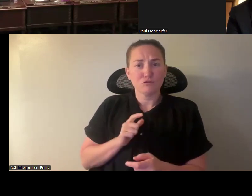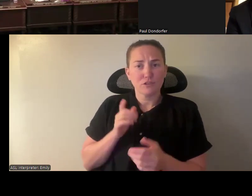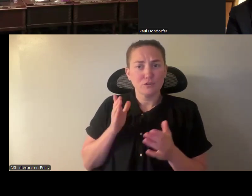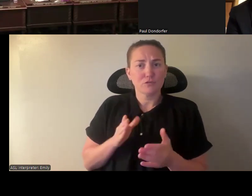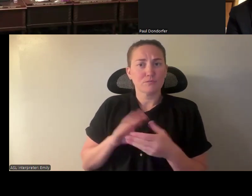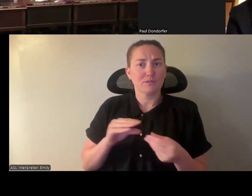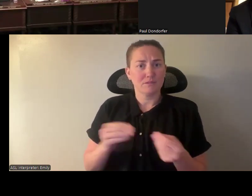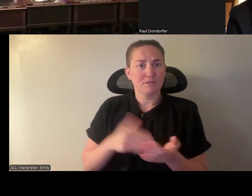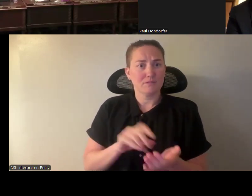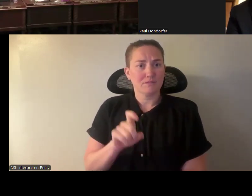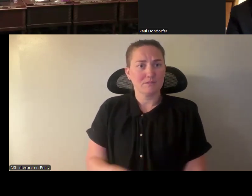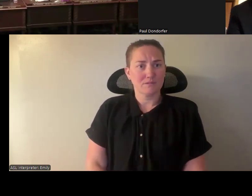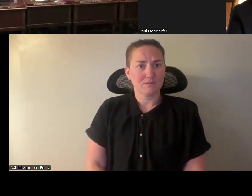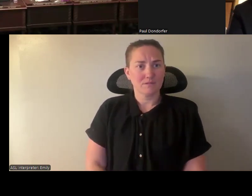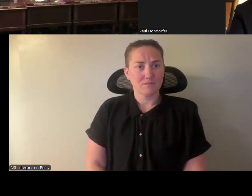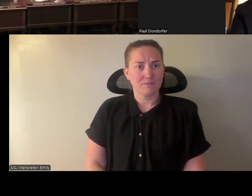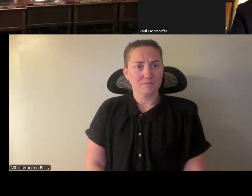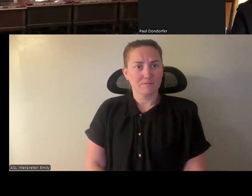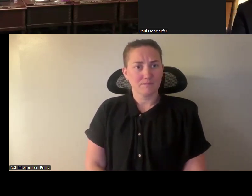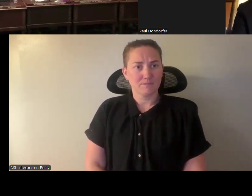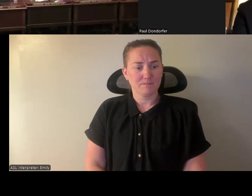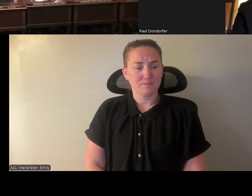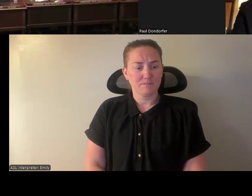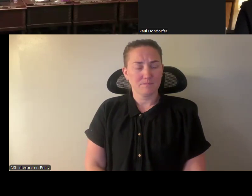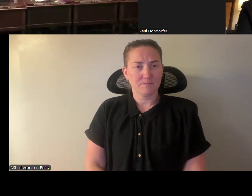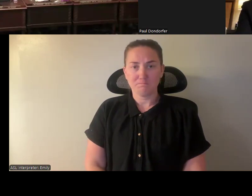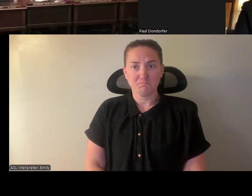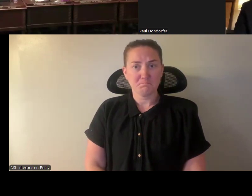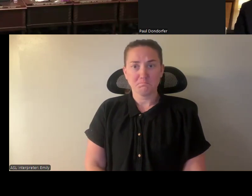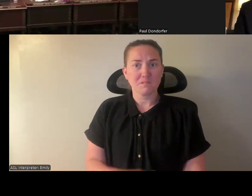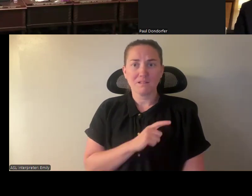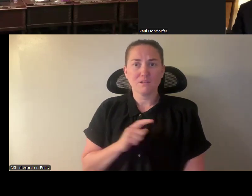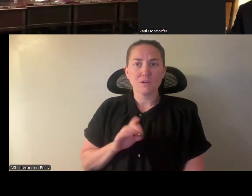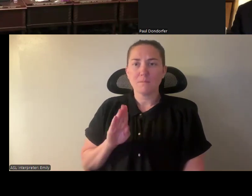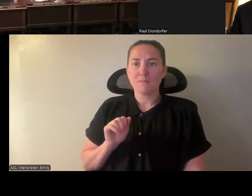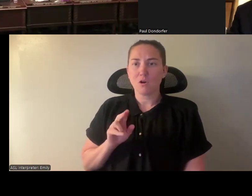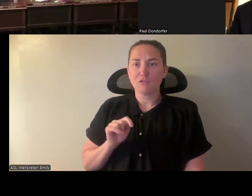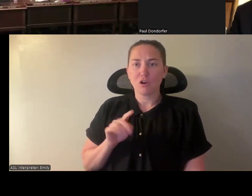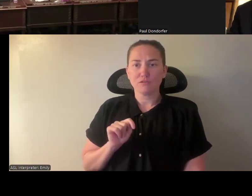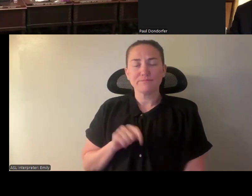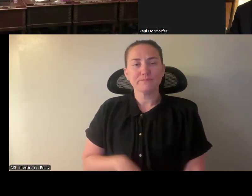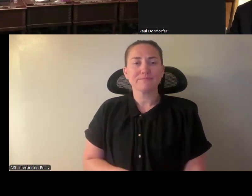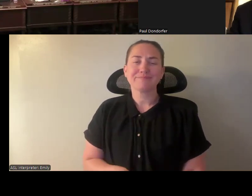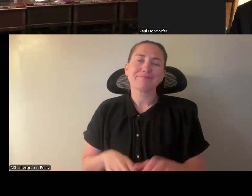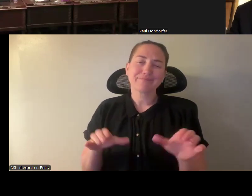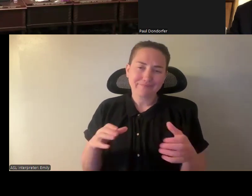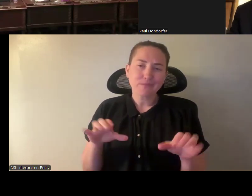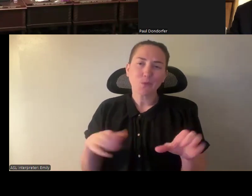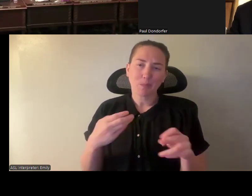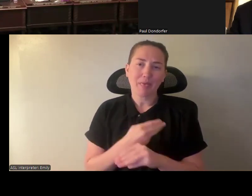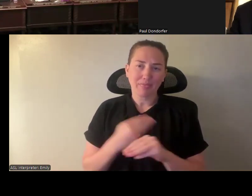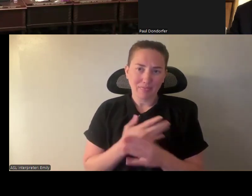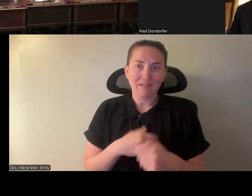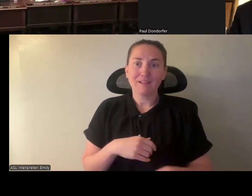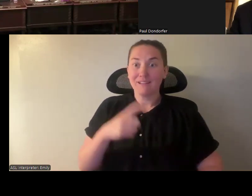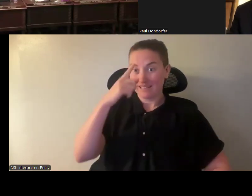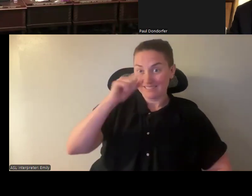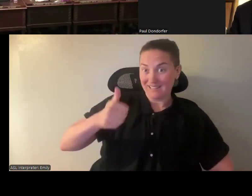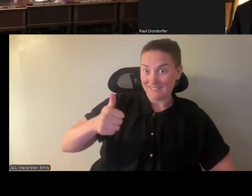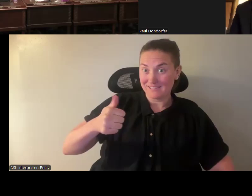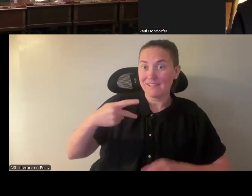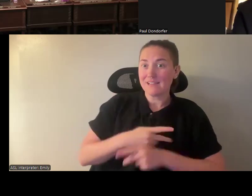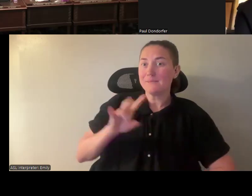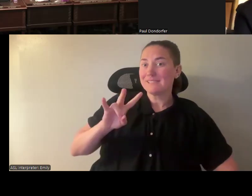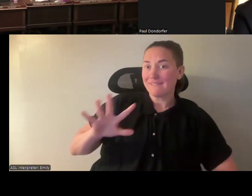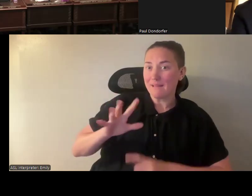again No legislator bar her Yeah What Let's do the math 10 cents times 75 minutes times